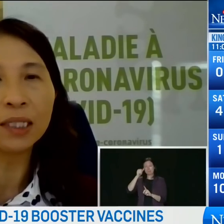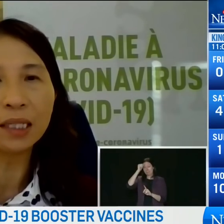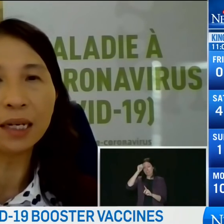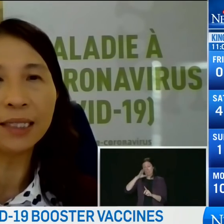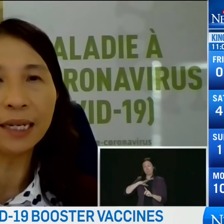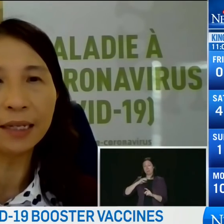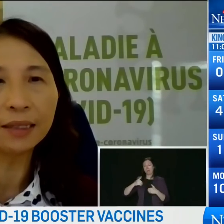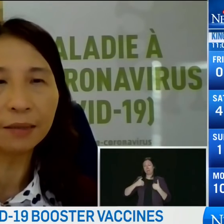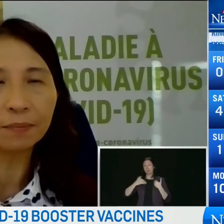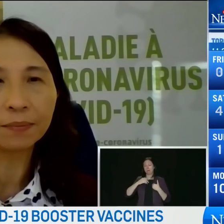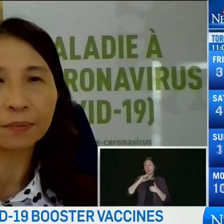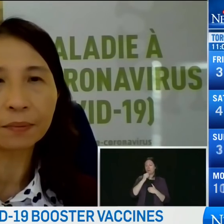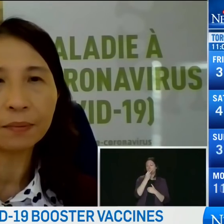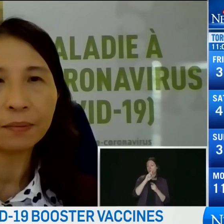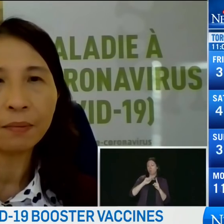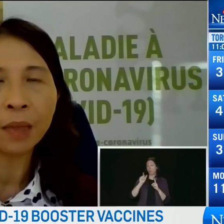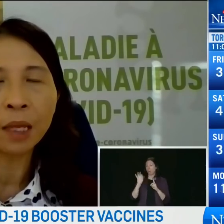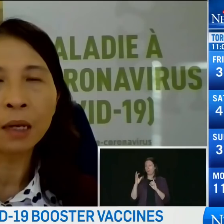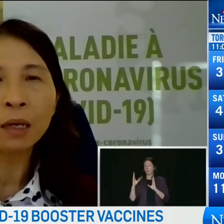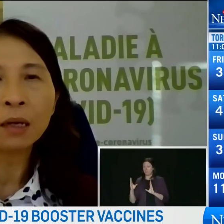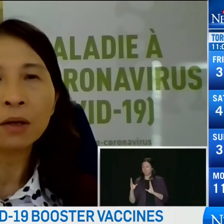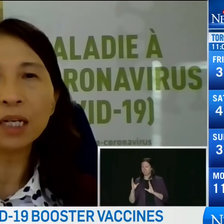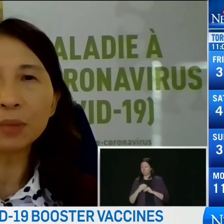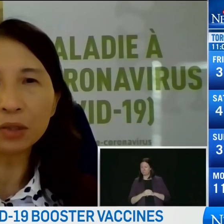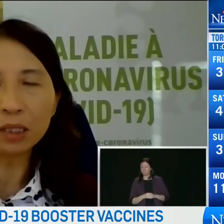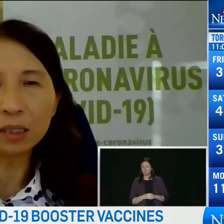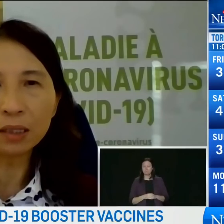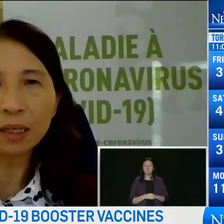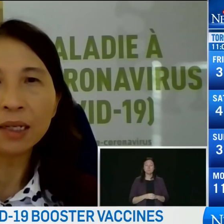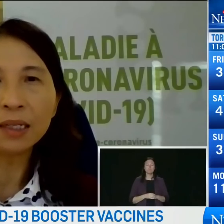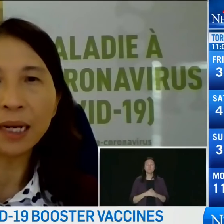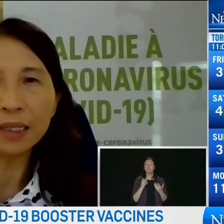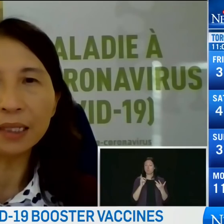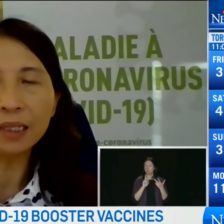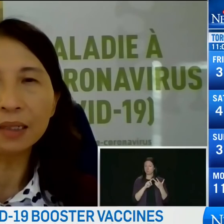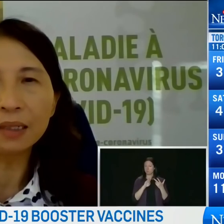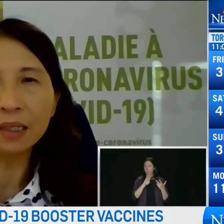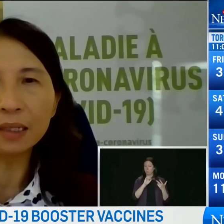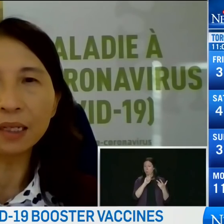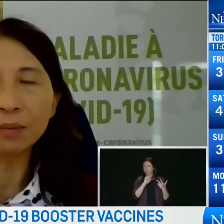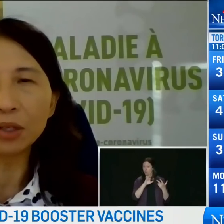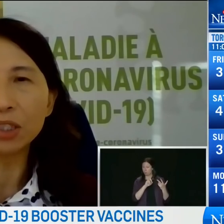MYOCARDITIS AND PERICARDITIS,